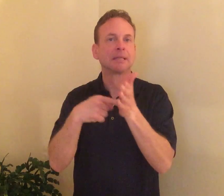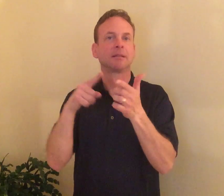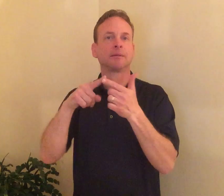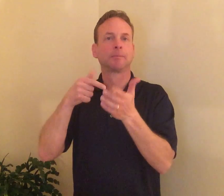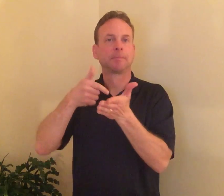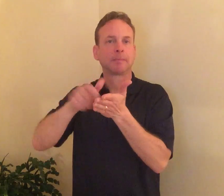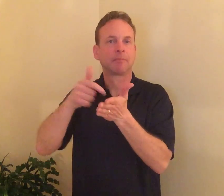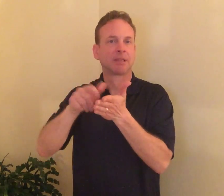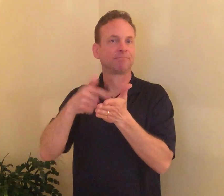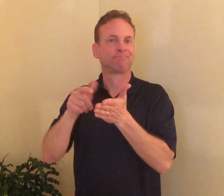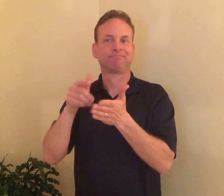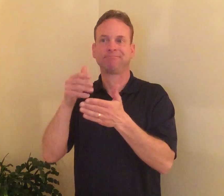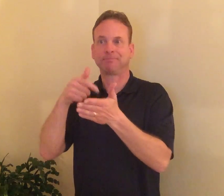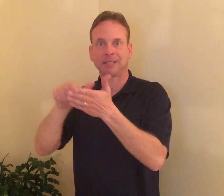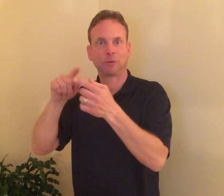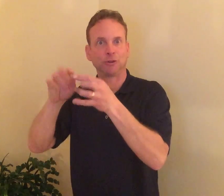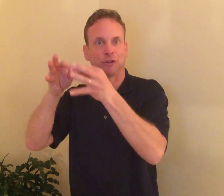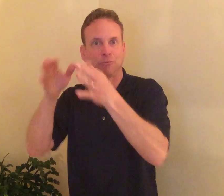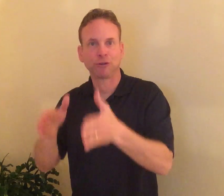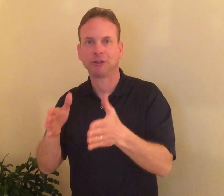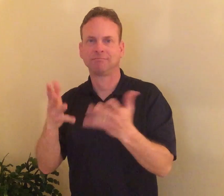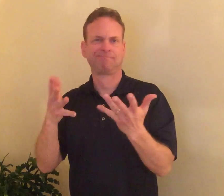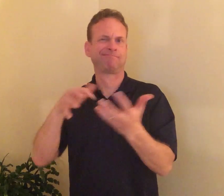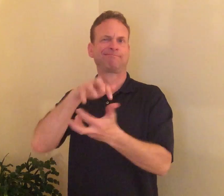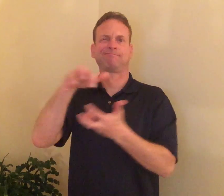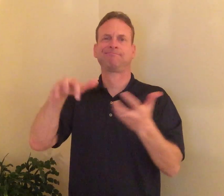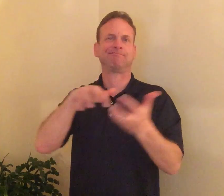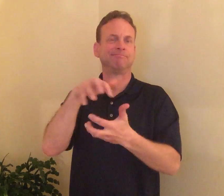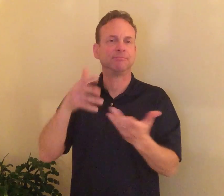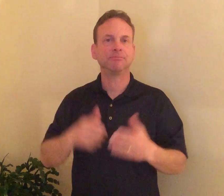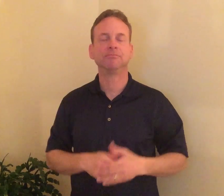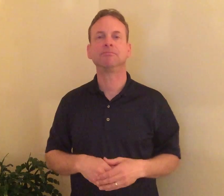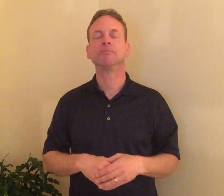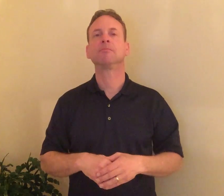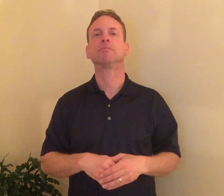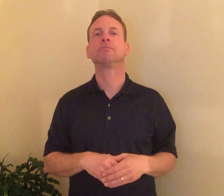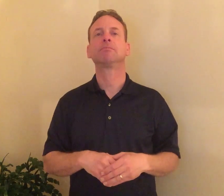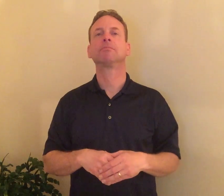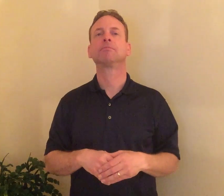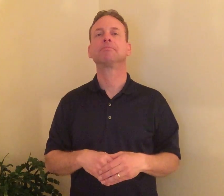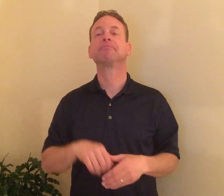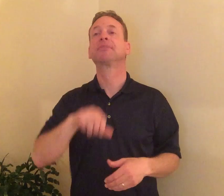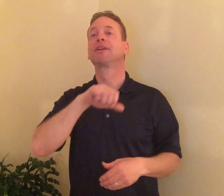and payments - often the payments to interpreters were confusing.